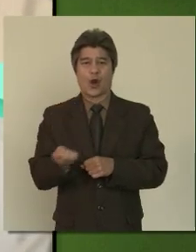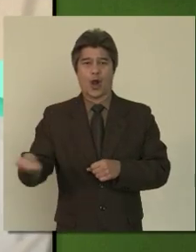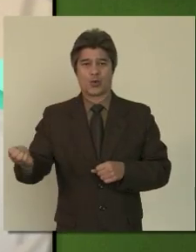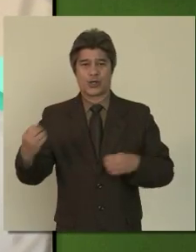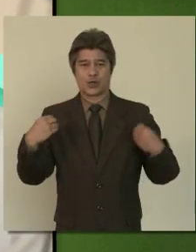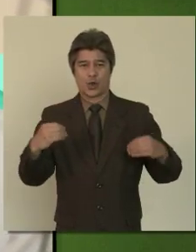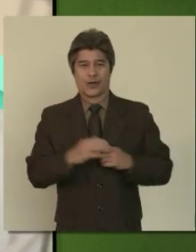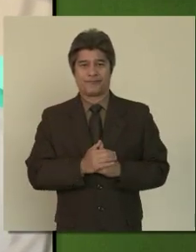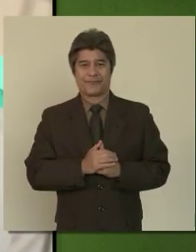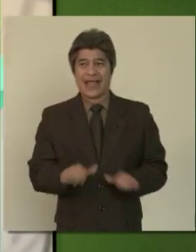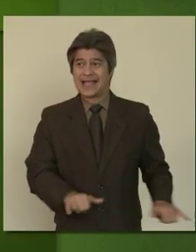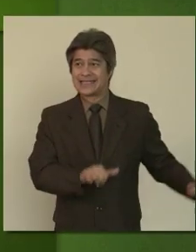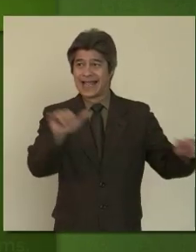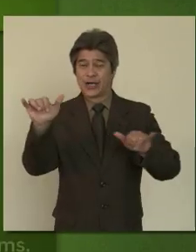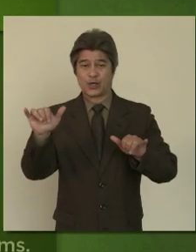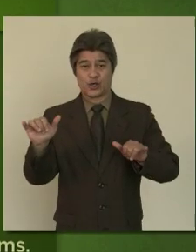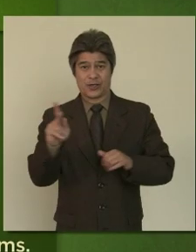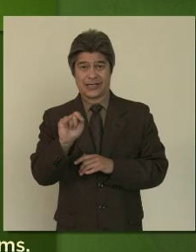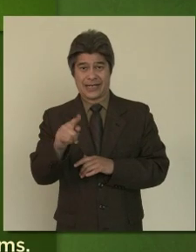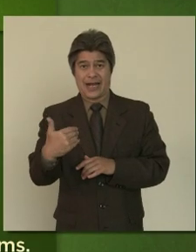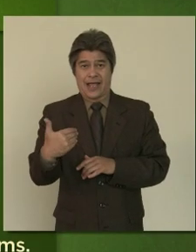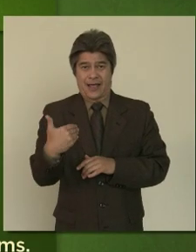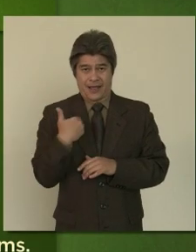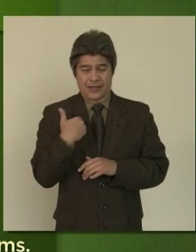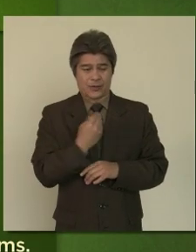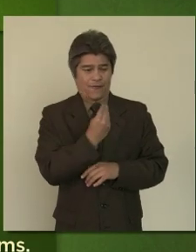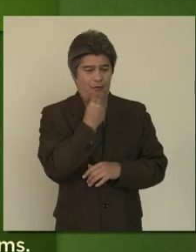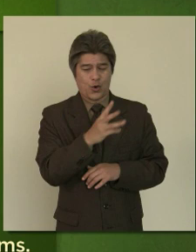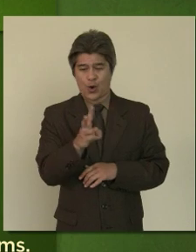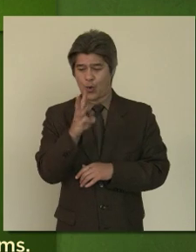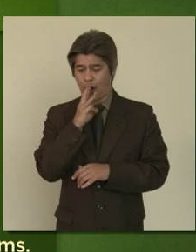A standard emergency kit includes water, food and medicine to sustain all